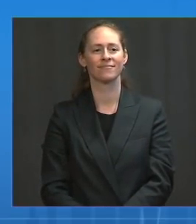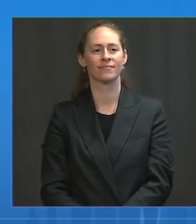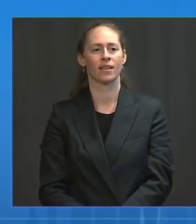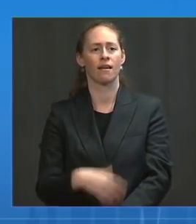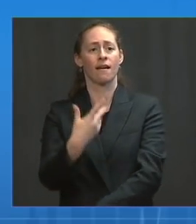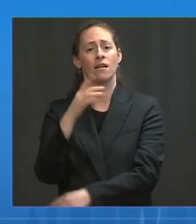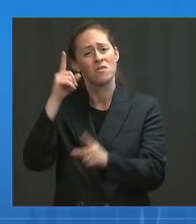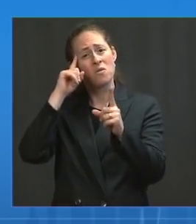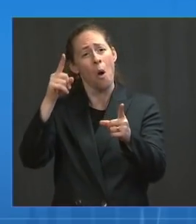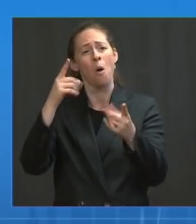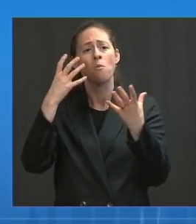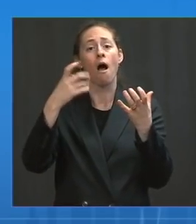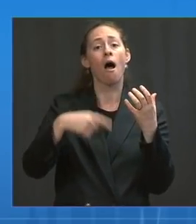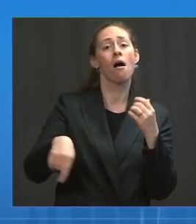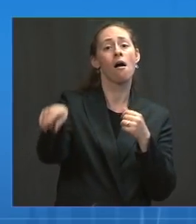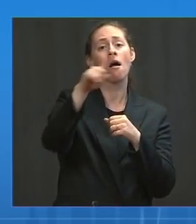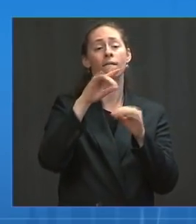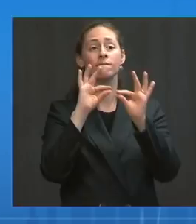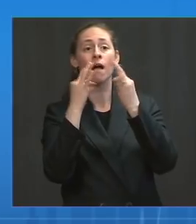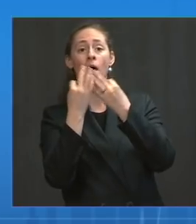so Americans can get a shot at their doctor's office.